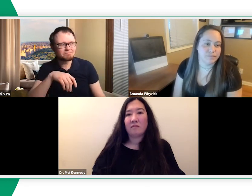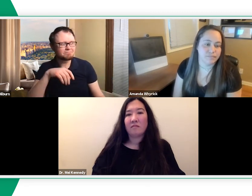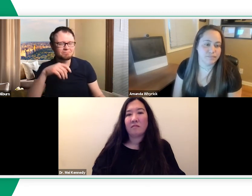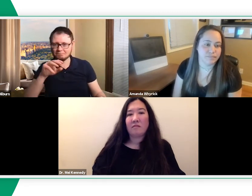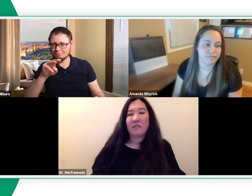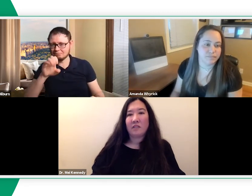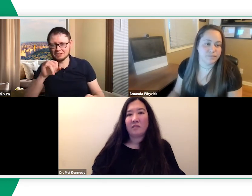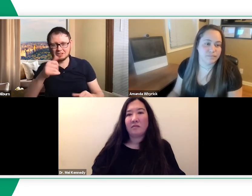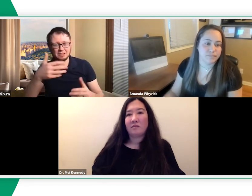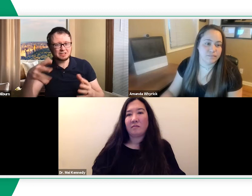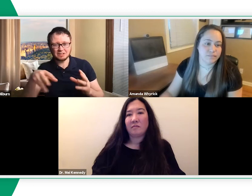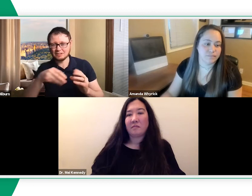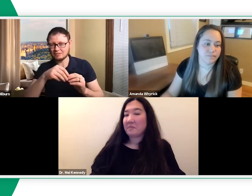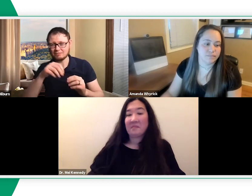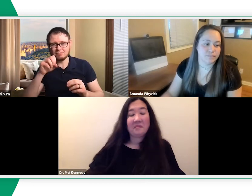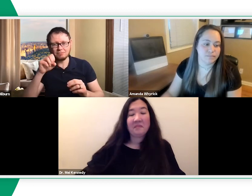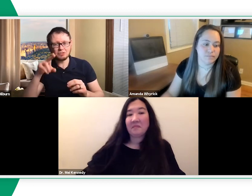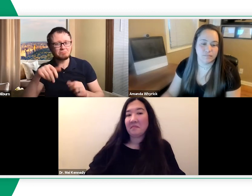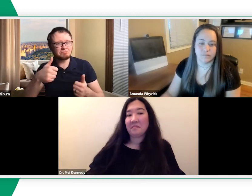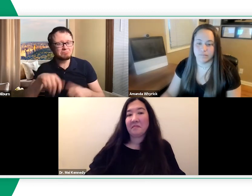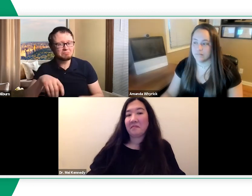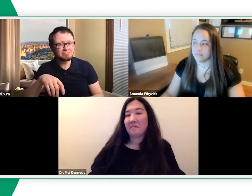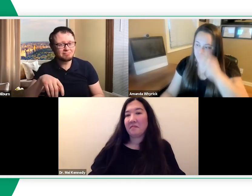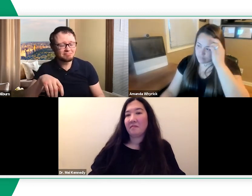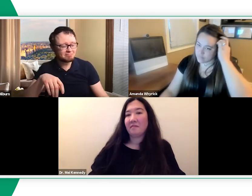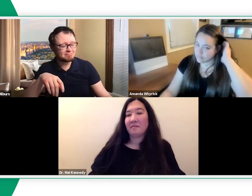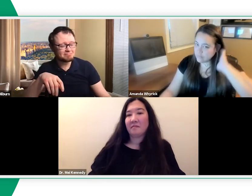Mei, anything you wanted to add to that?